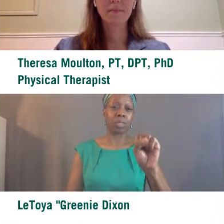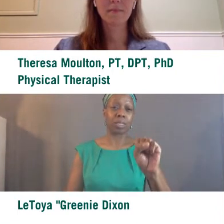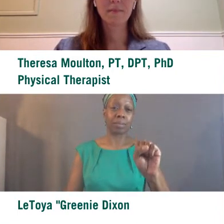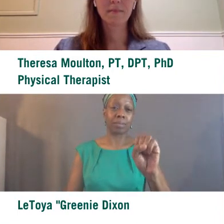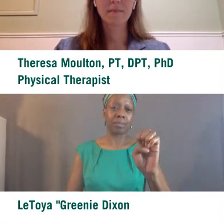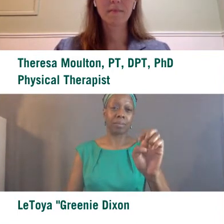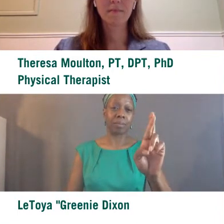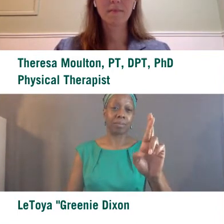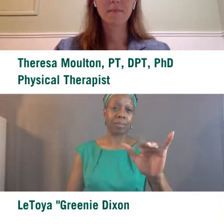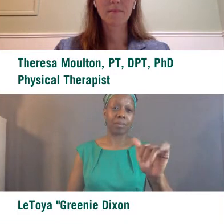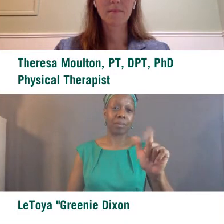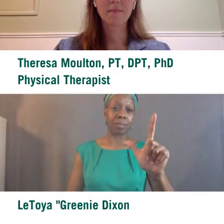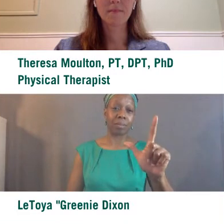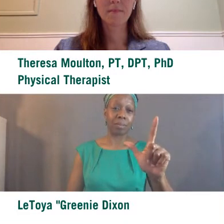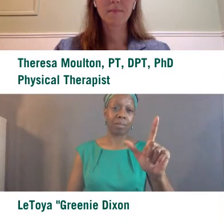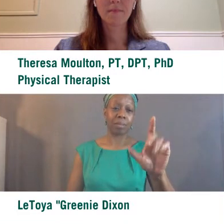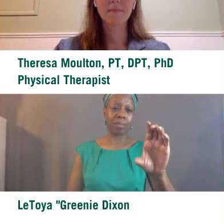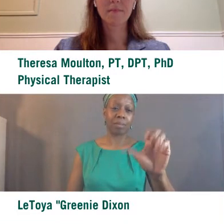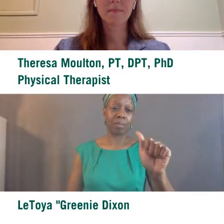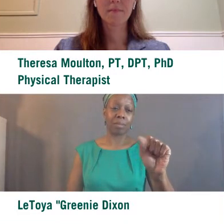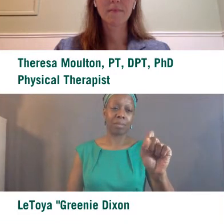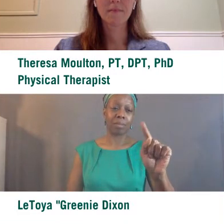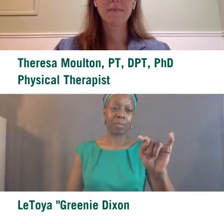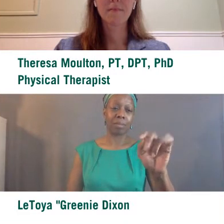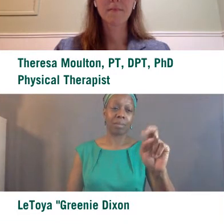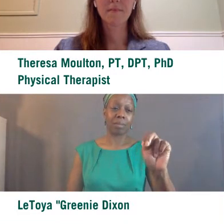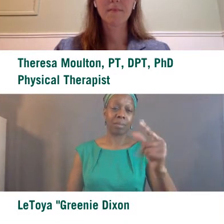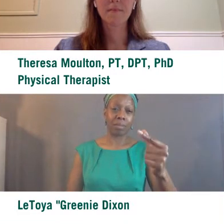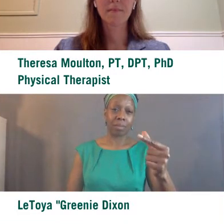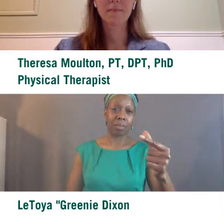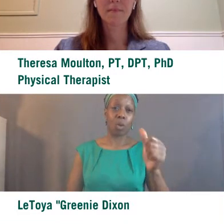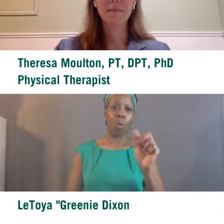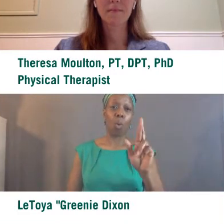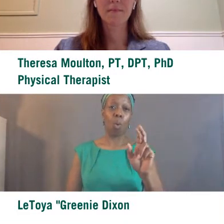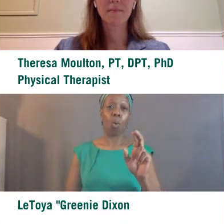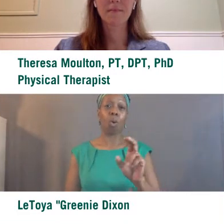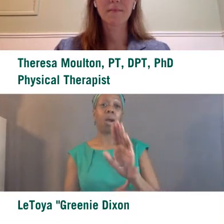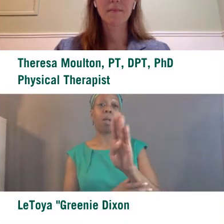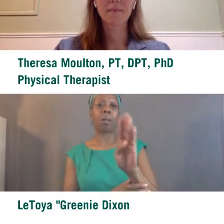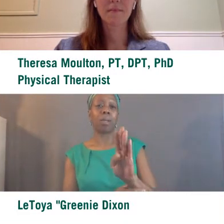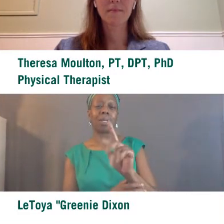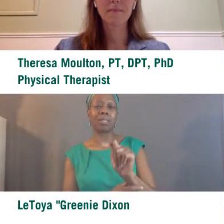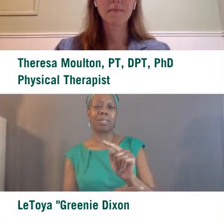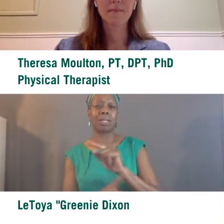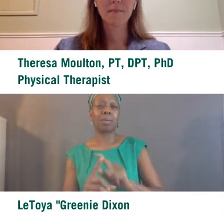And the question is what is the most effective for each individual child?